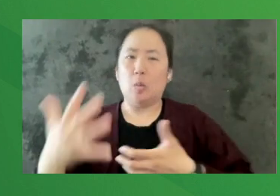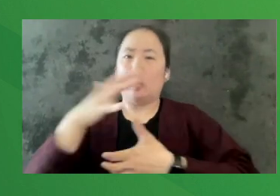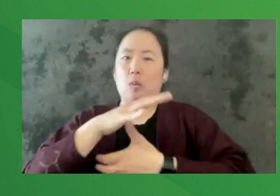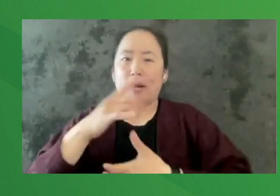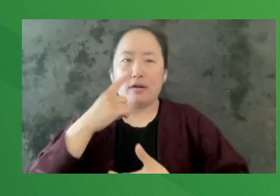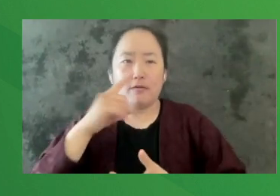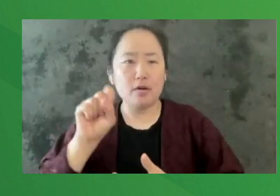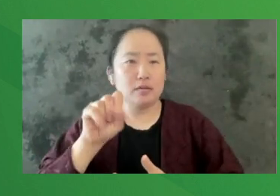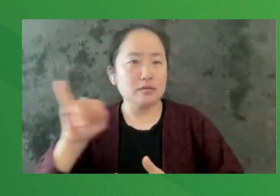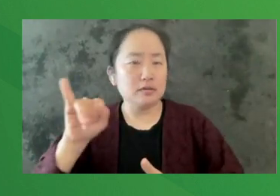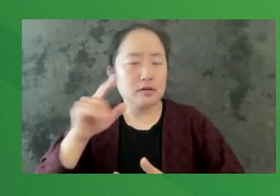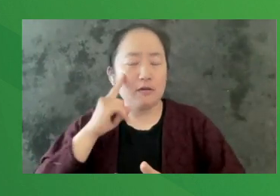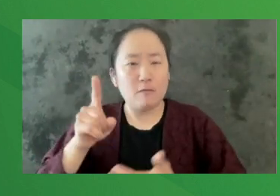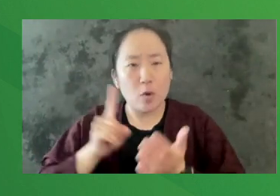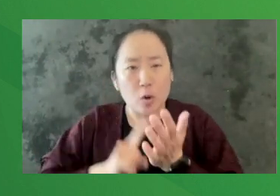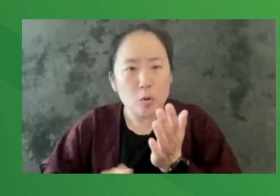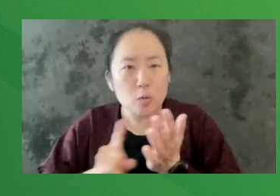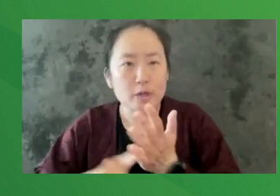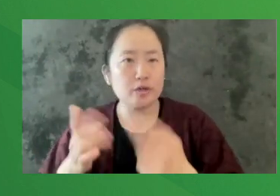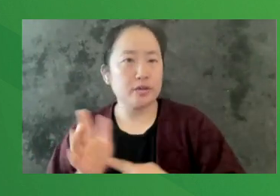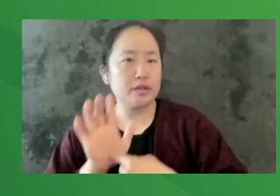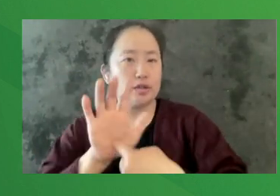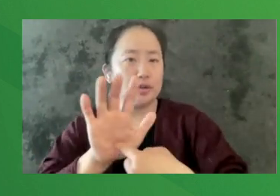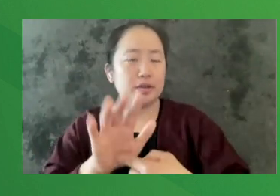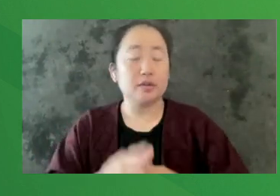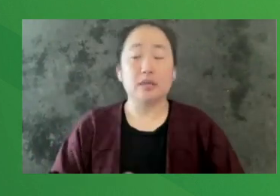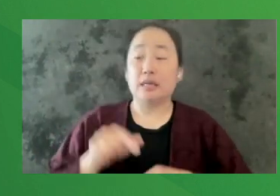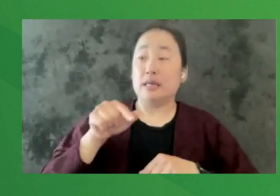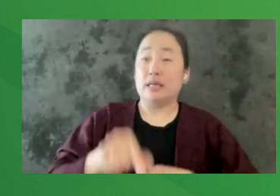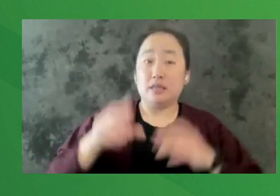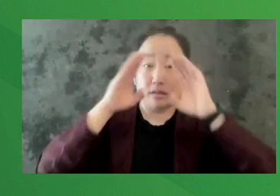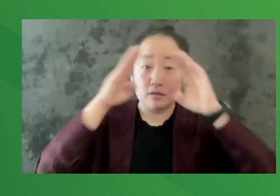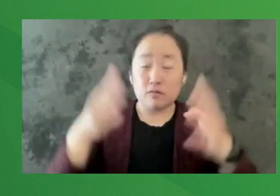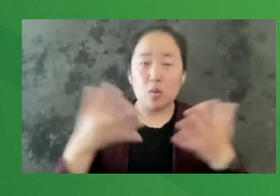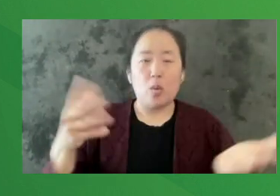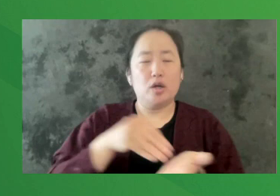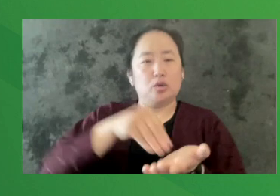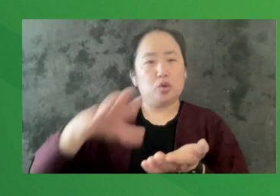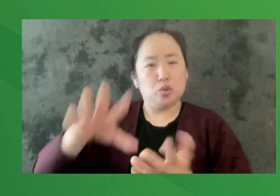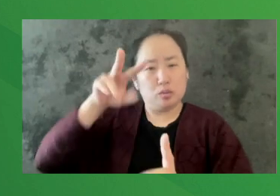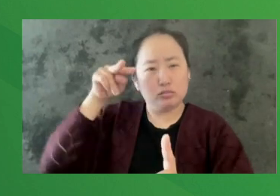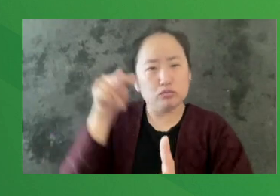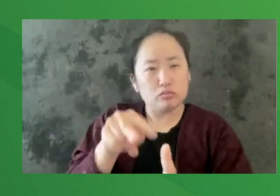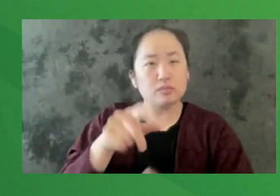work is future-focused and student inquiry across vast disciplines including history, geography,